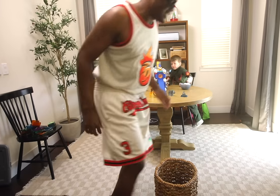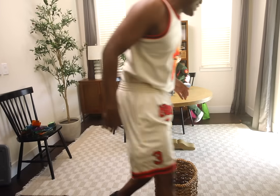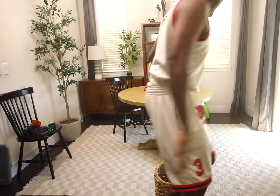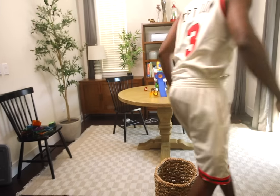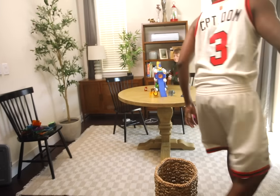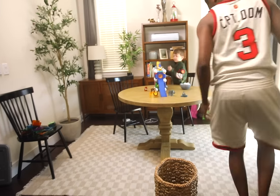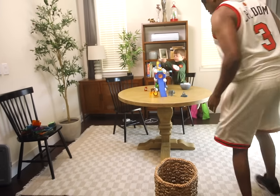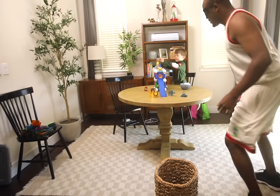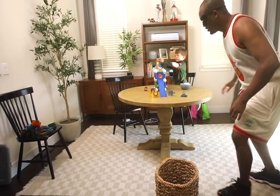Oh,